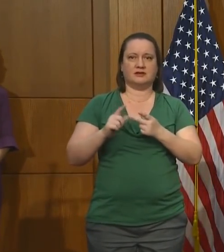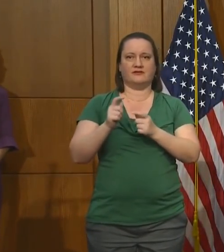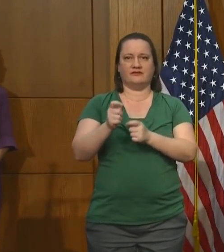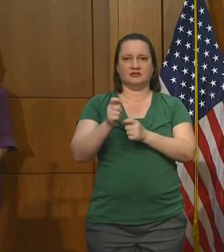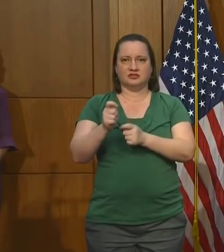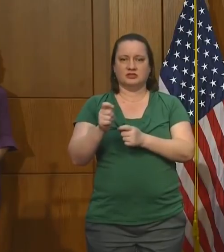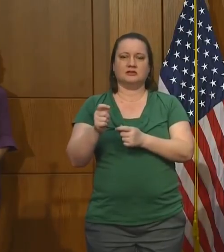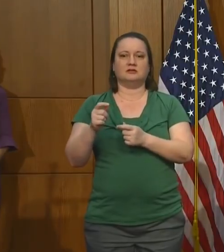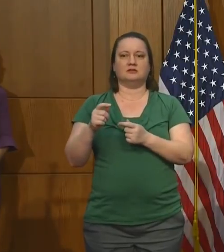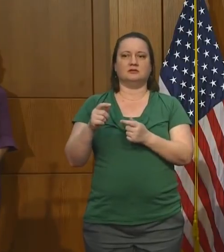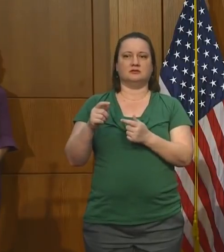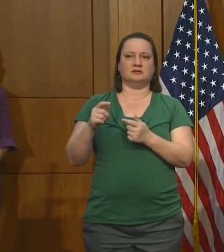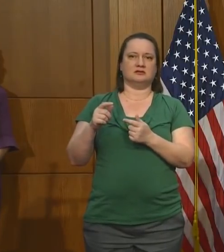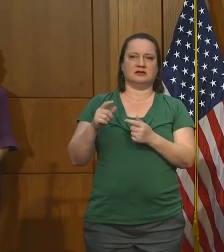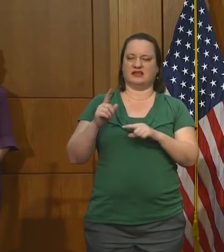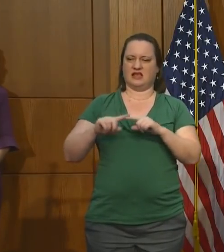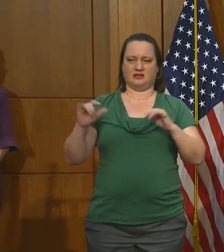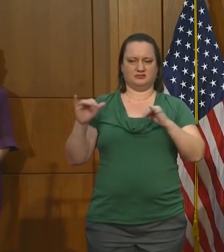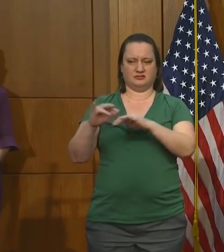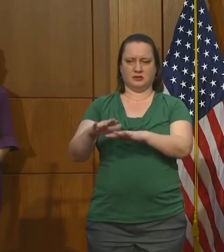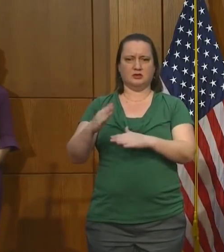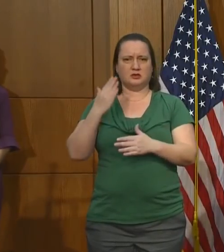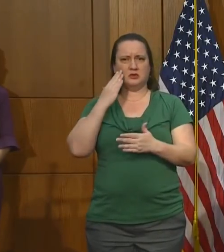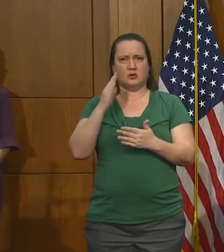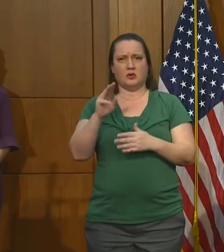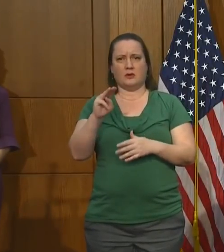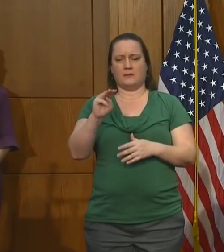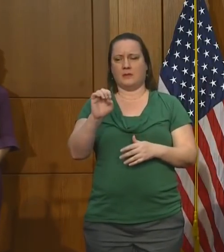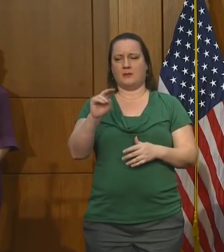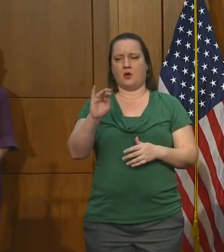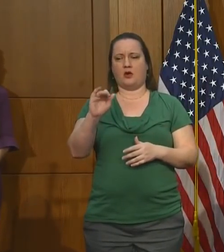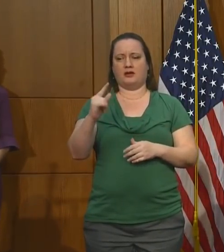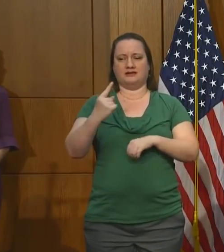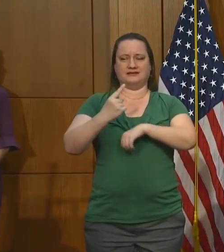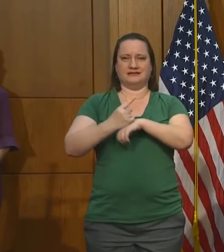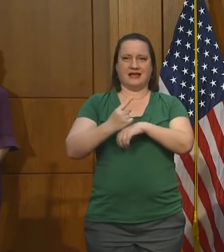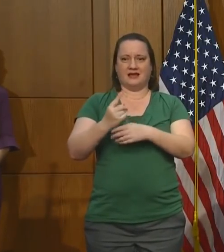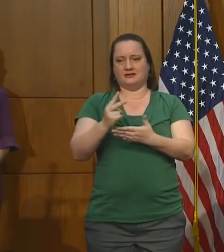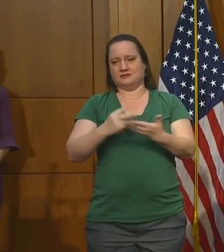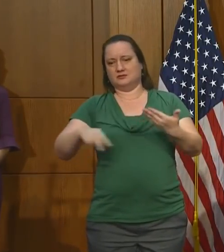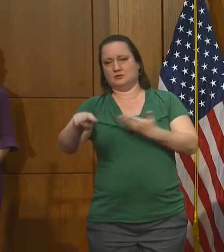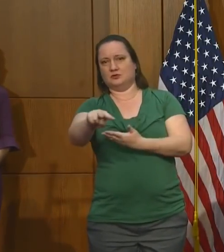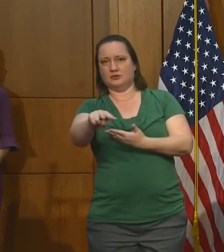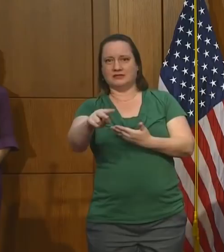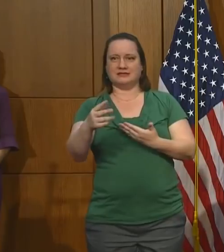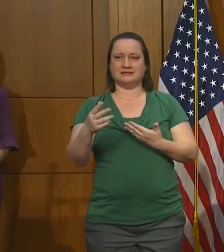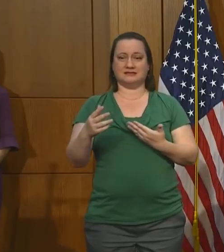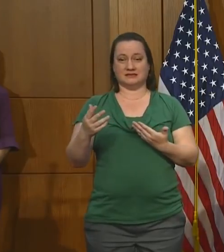TO PROCESS. TO KEEP THE RESTRICTION FOR THE BEACHES. FISHING WITH MEMORIAL DAY BEING ABOUT TWO WEEKS AWAY I'M AND